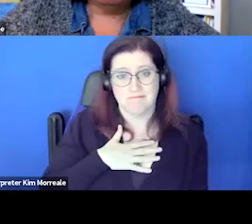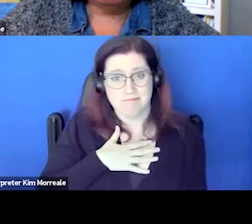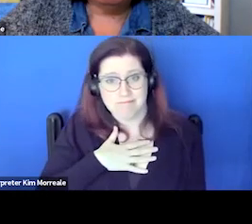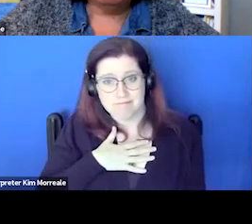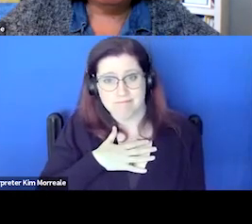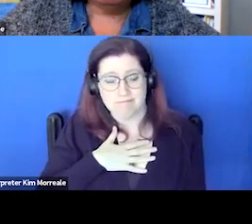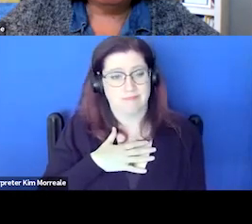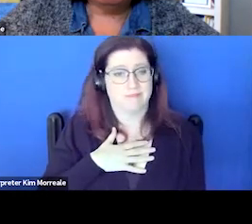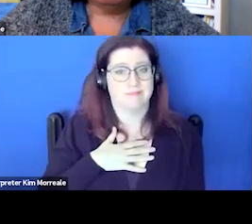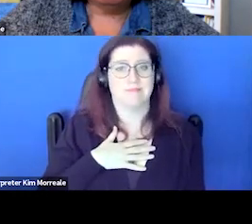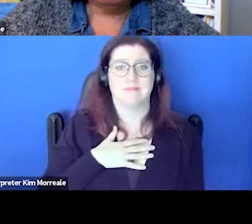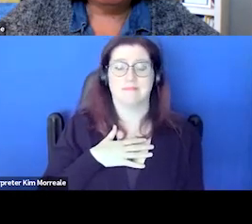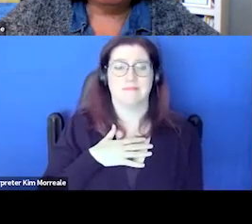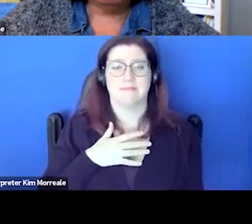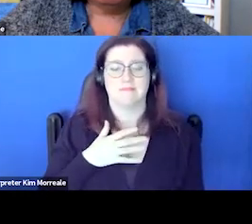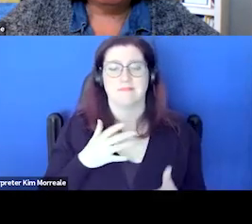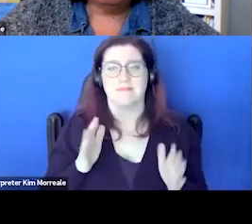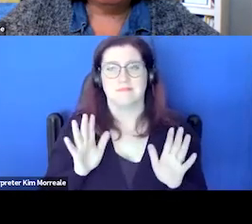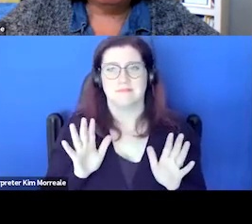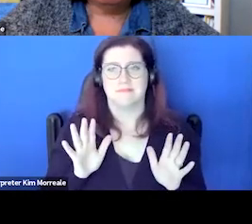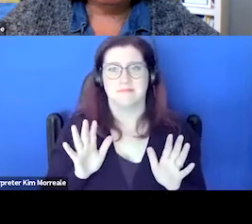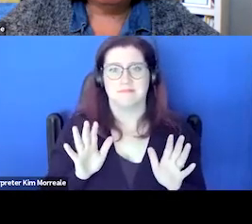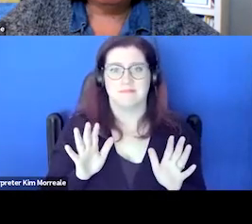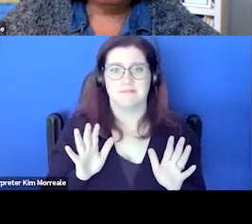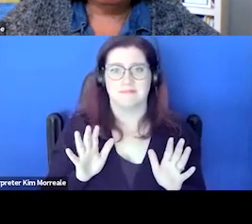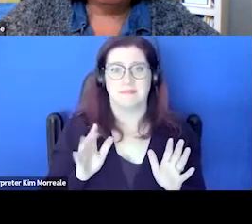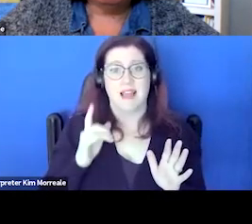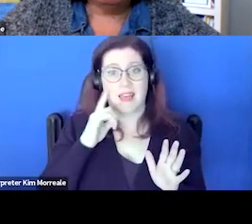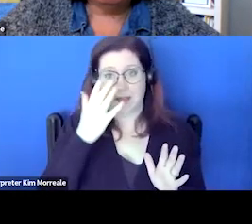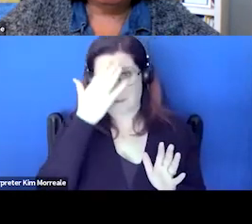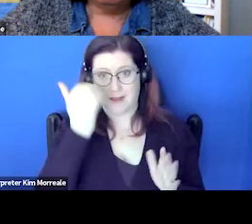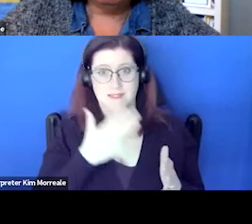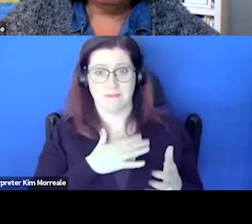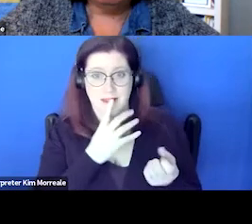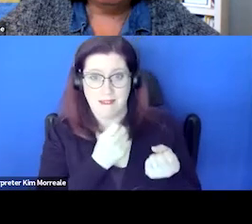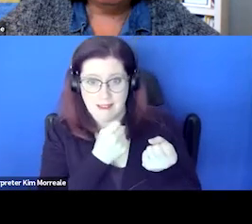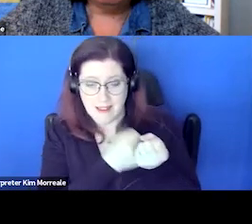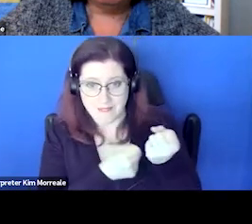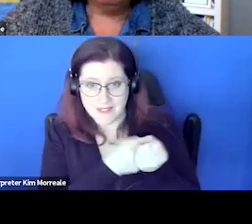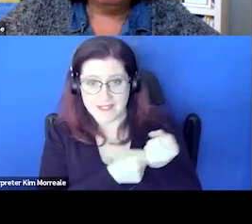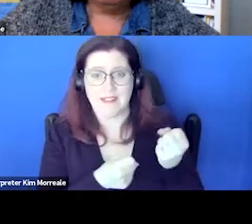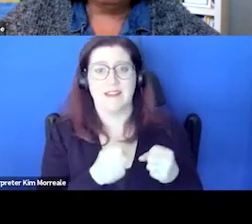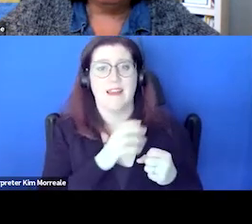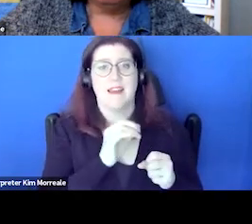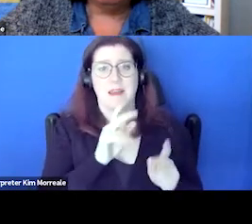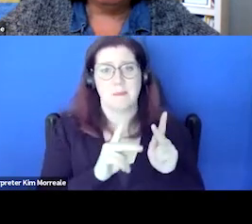I mean, I think through my advocacy and people seeing the change in her,